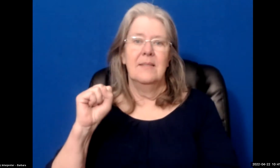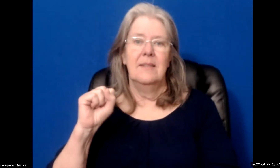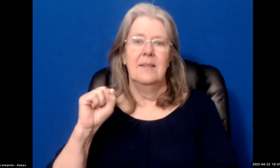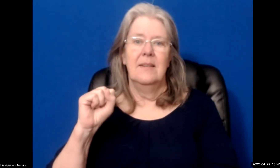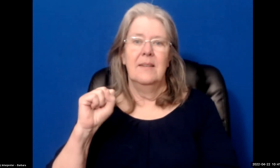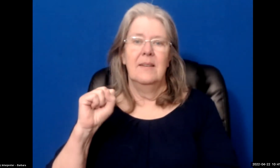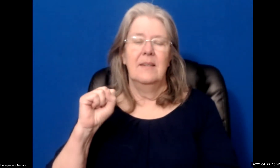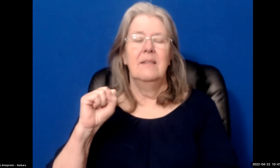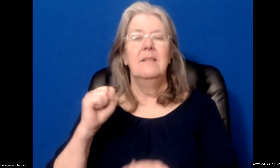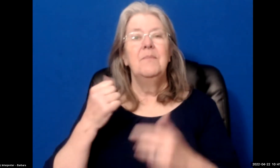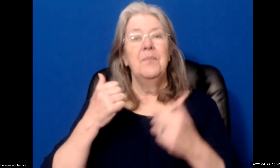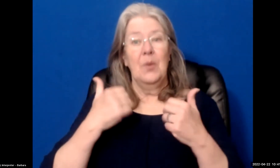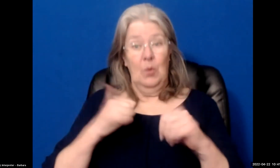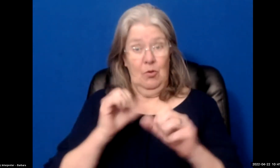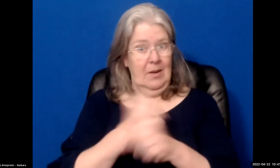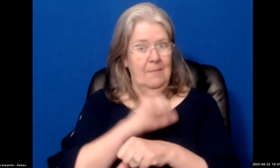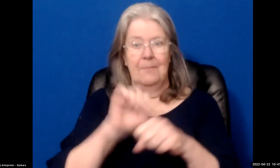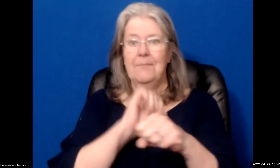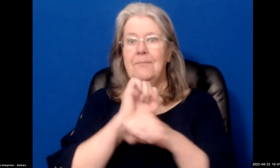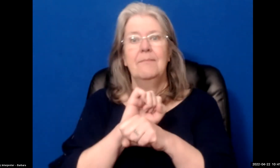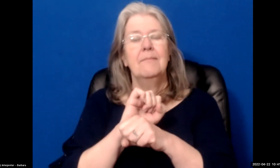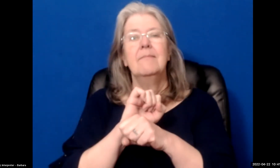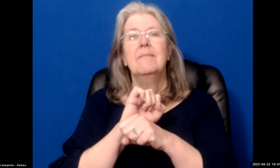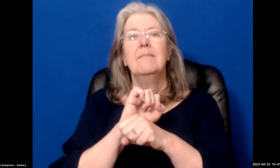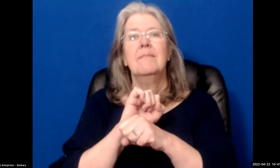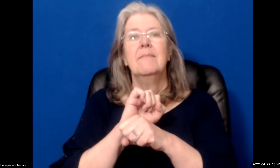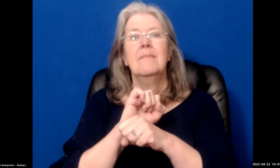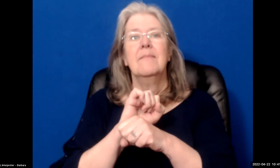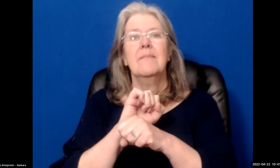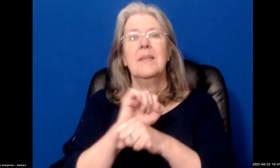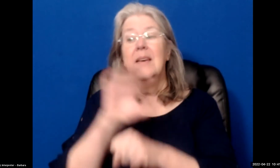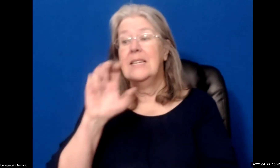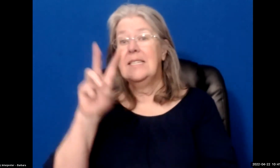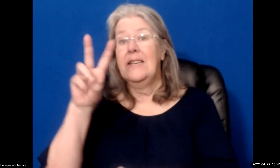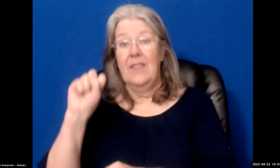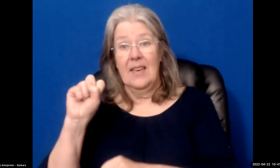we tried to make appointments -- CVS and some of those places were allowing appointments